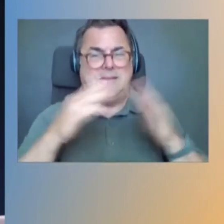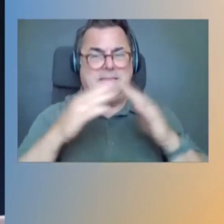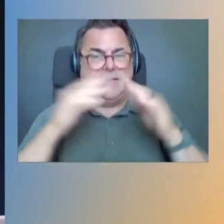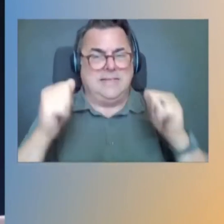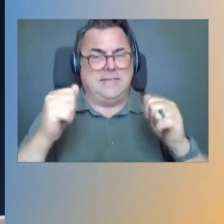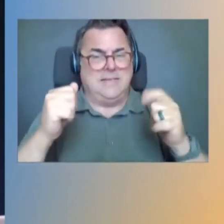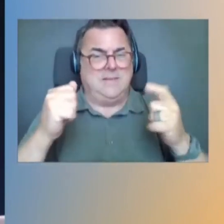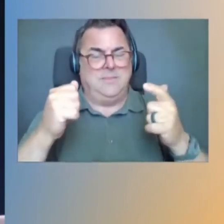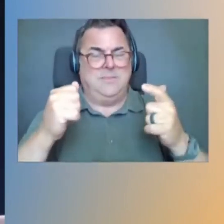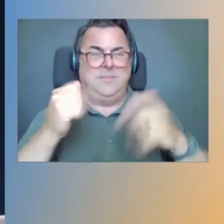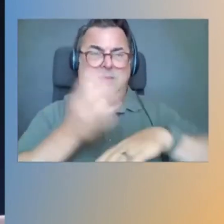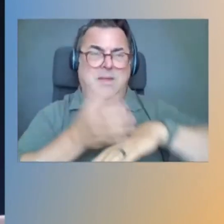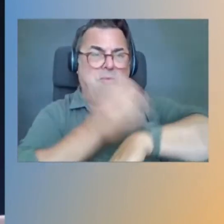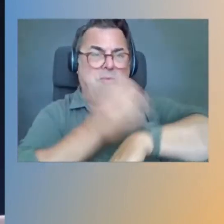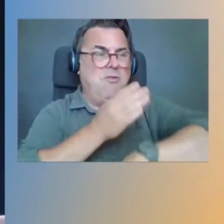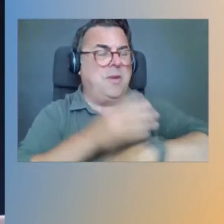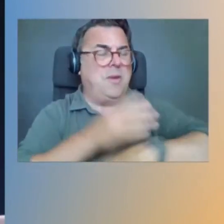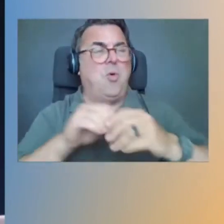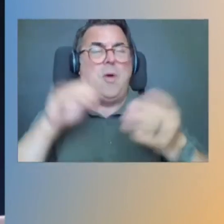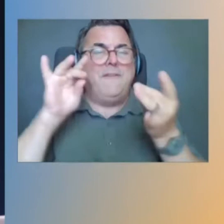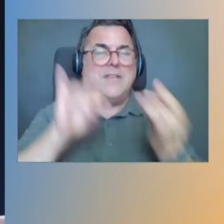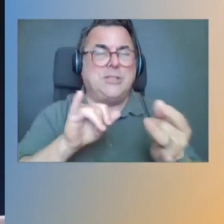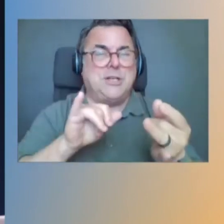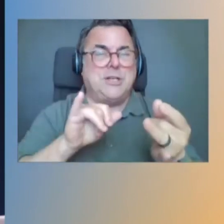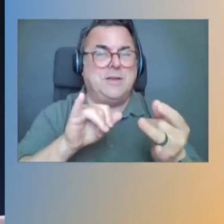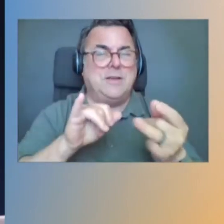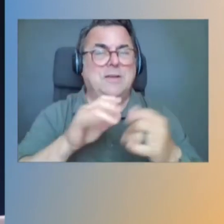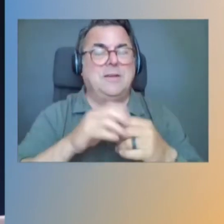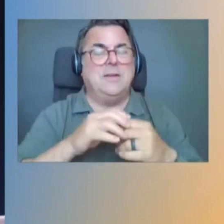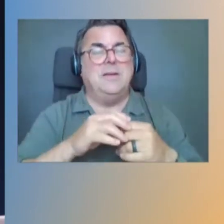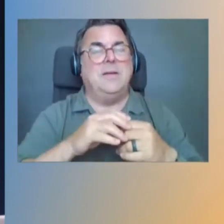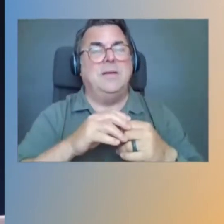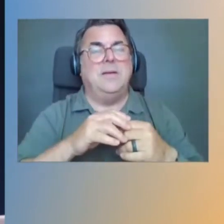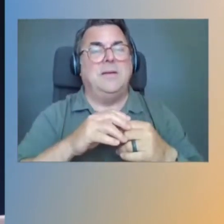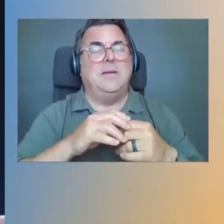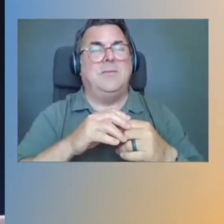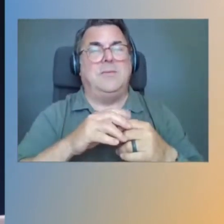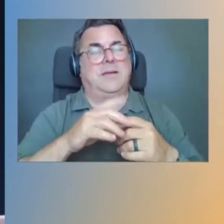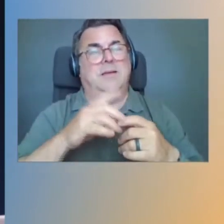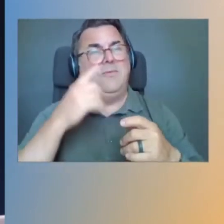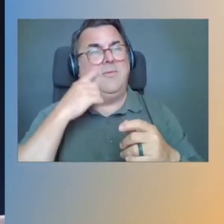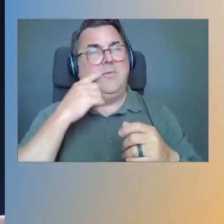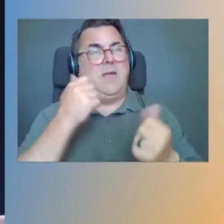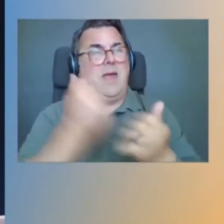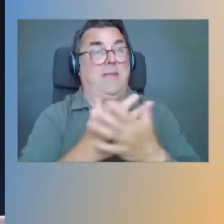or efficiencies as well like, you know, throughout this entire way. If you aren't kind of spending time thinking